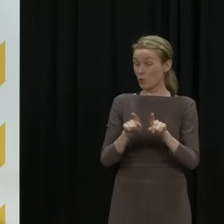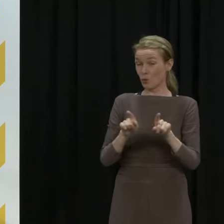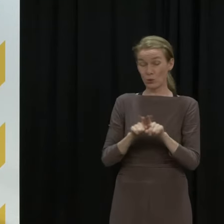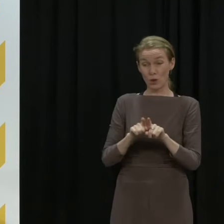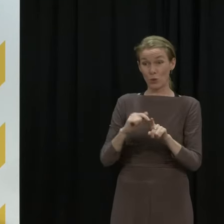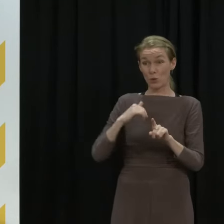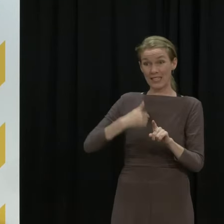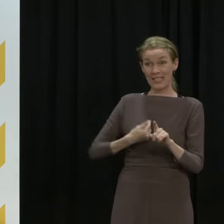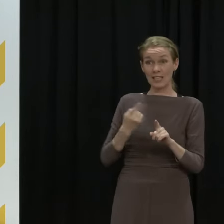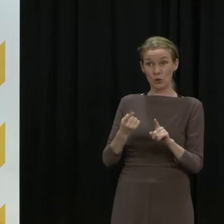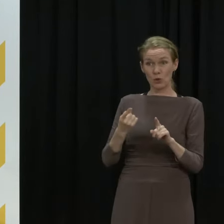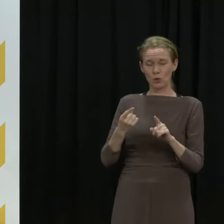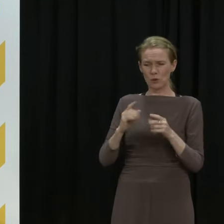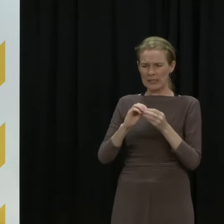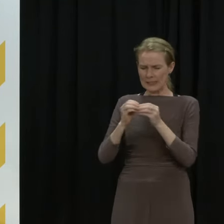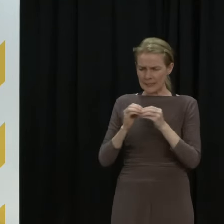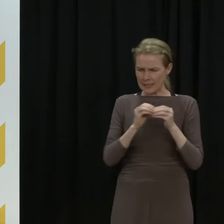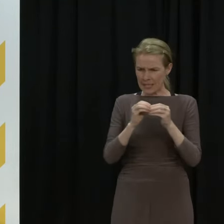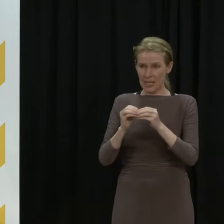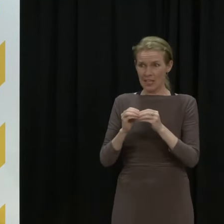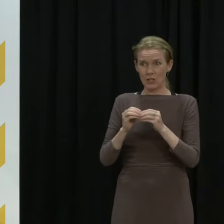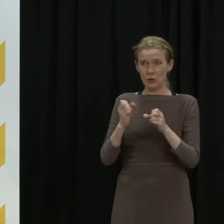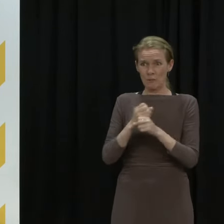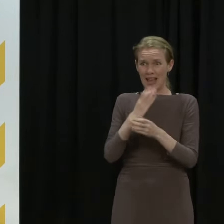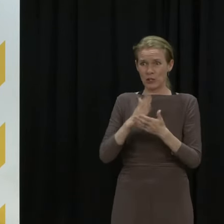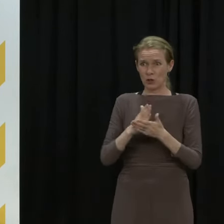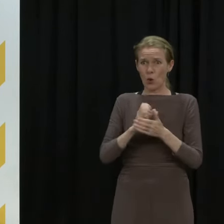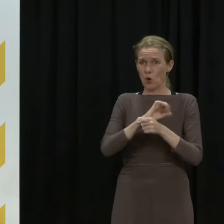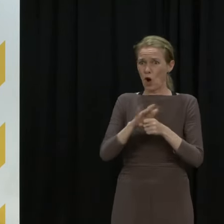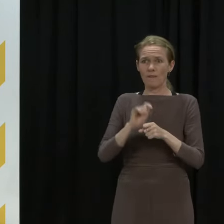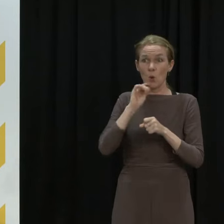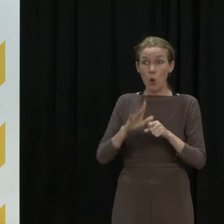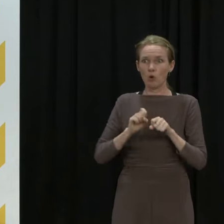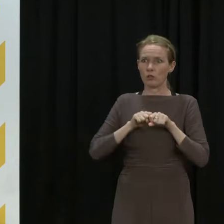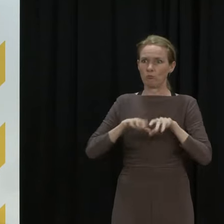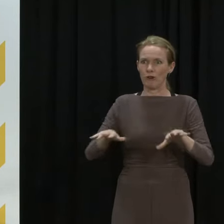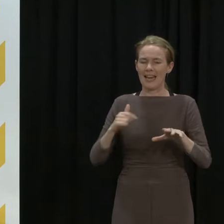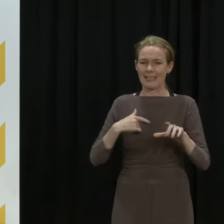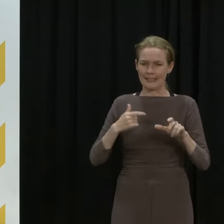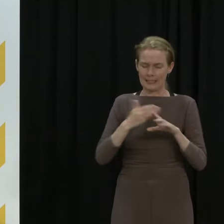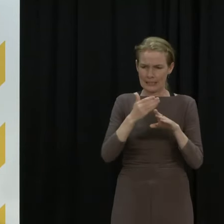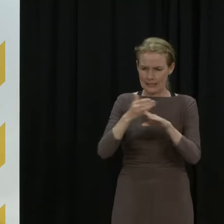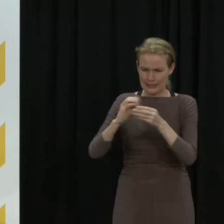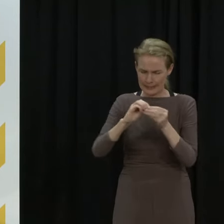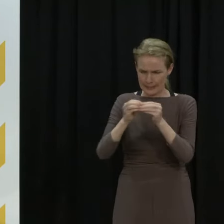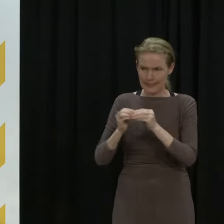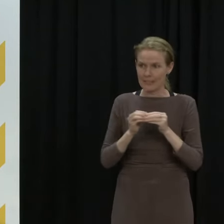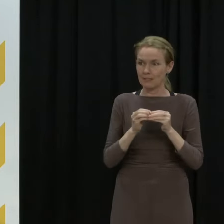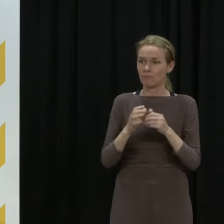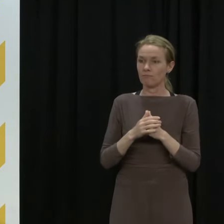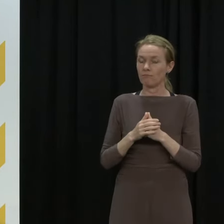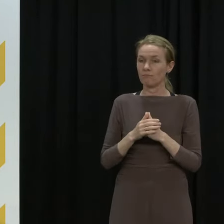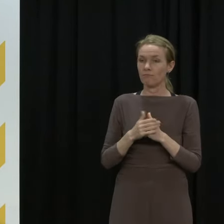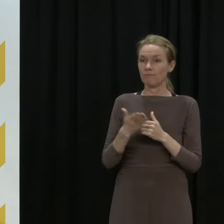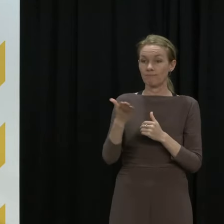are in a phase where we have to work extra hard in order to try